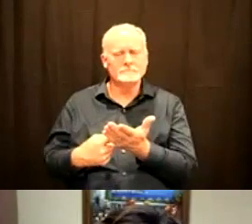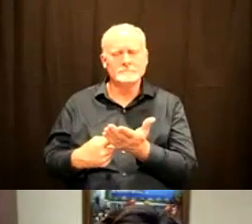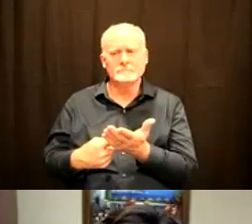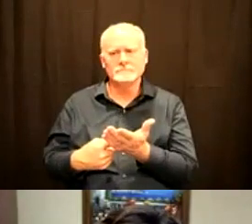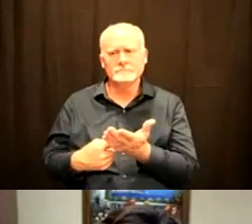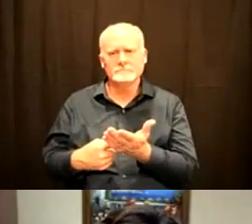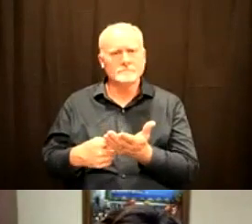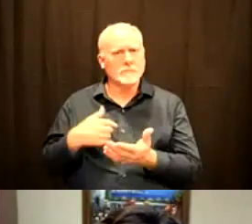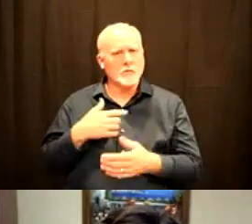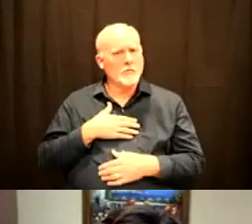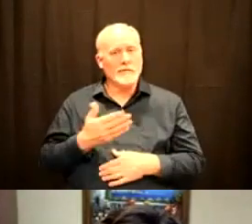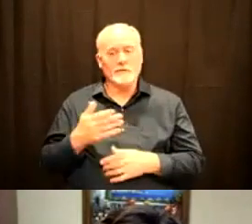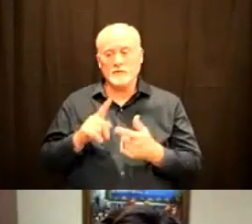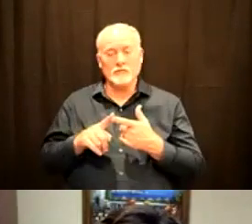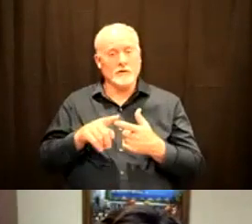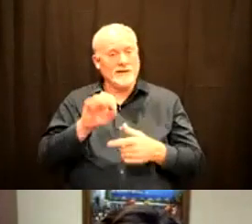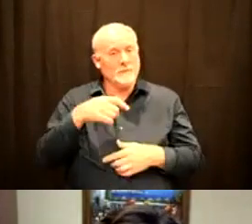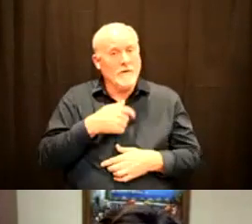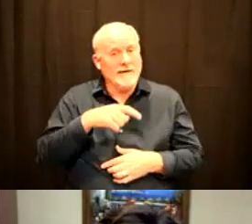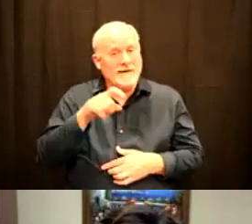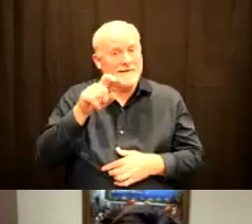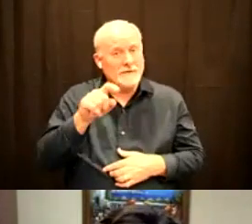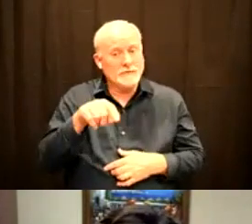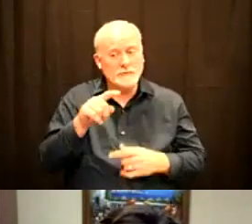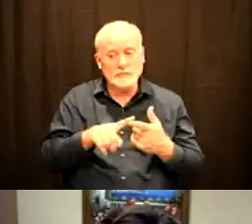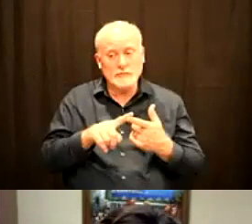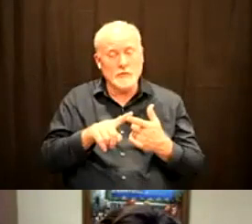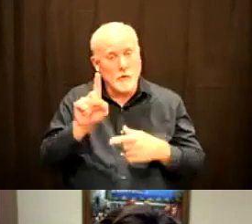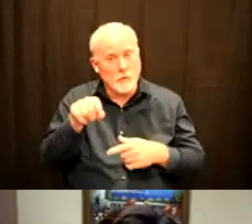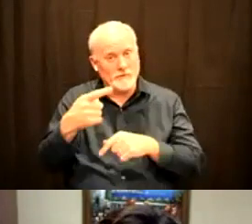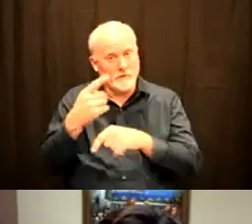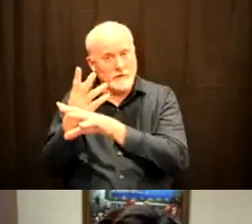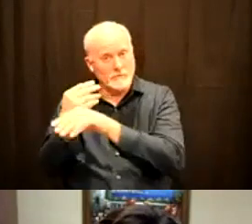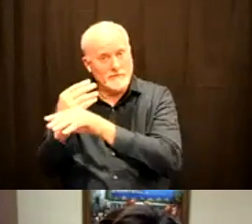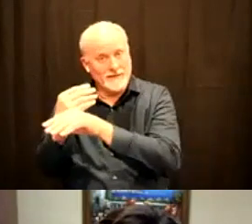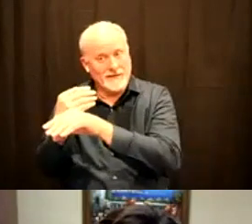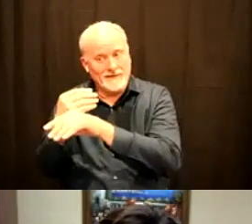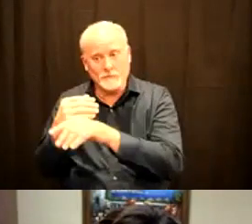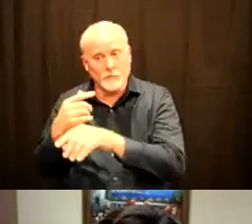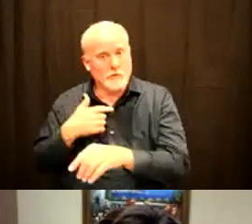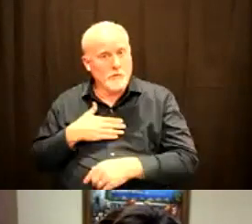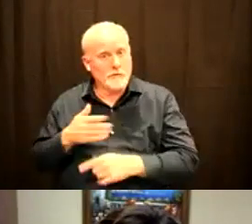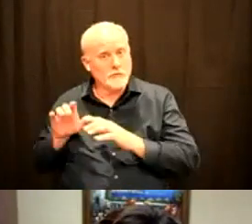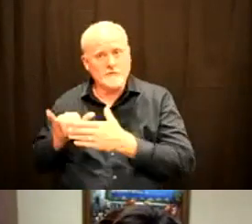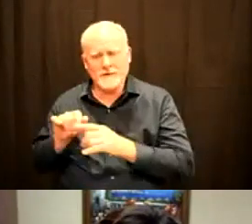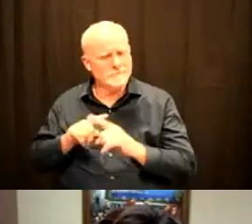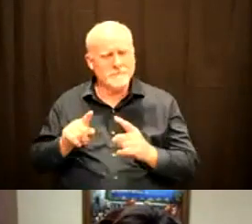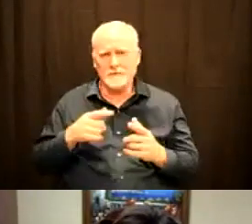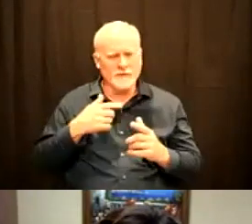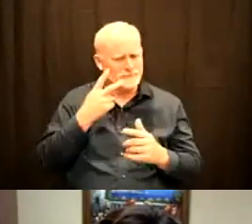to go fully remote if we had data to support it but in reality we saw over our lesson of last year